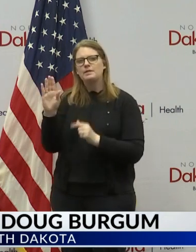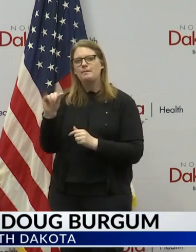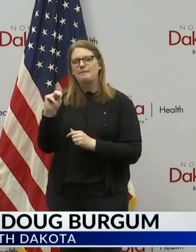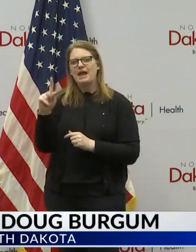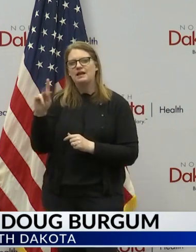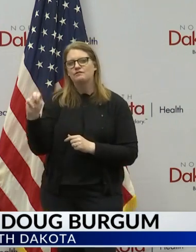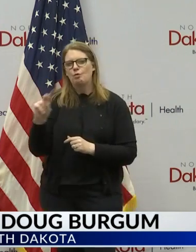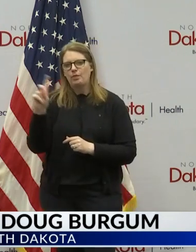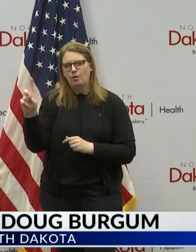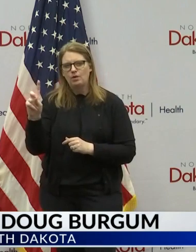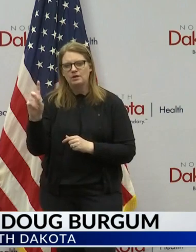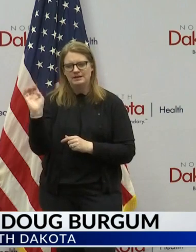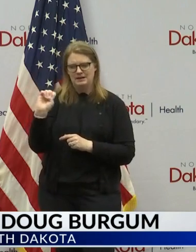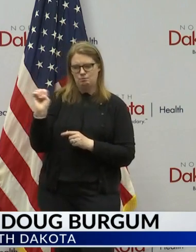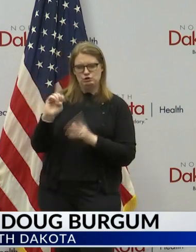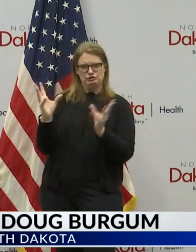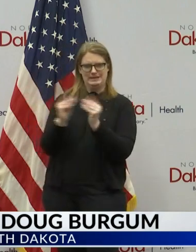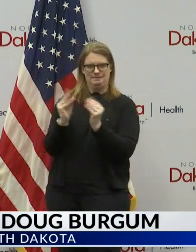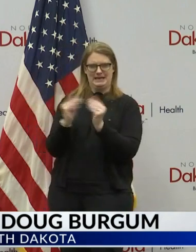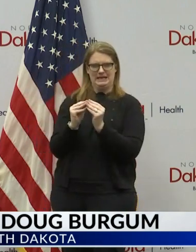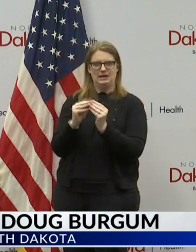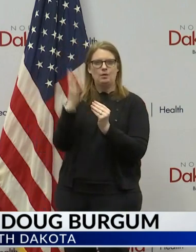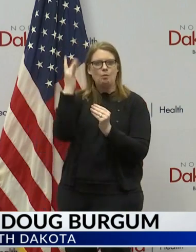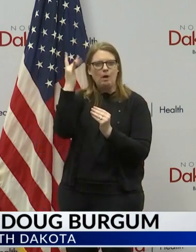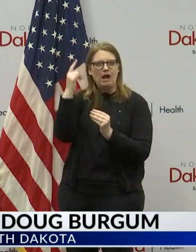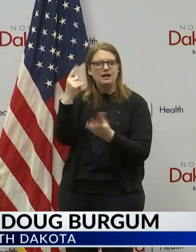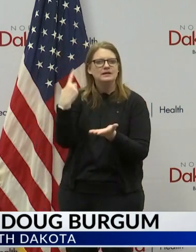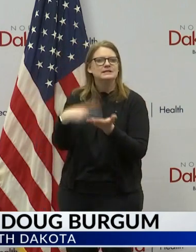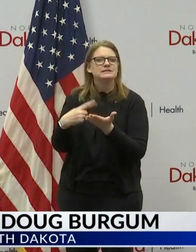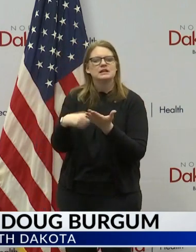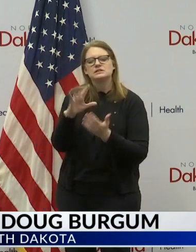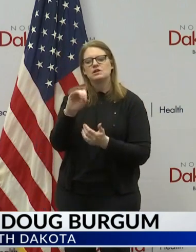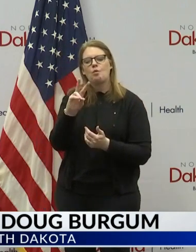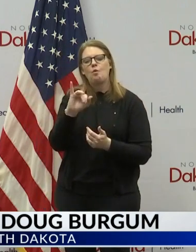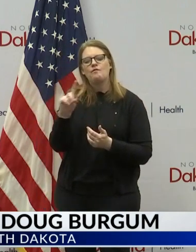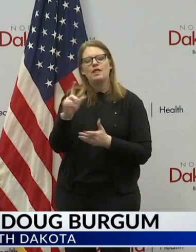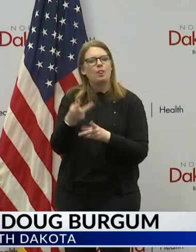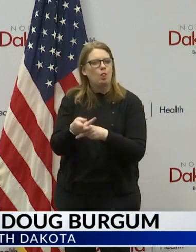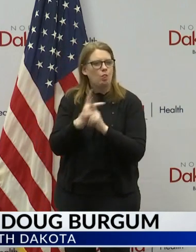THE THREE OF US CONSTITUTE THE INDUSTRIAL COMMISSION AND MEETING WITH THE BANK OF NORTH DAKOTA AS PART OF THE